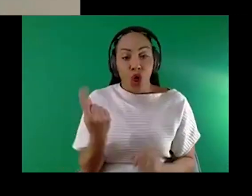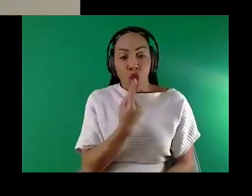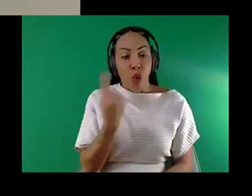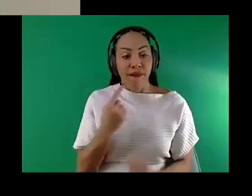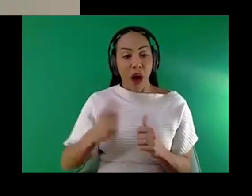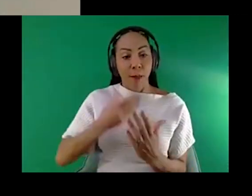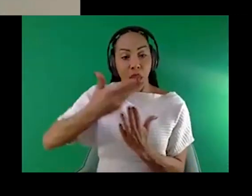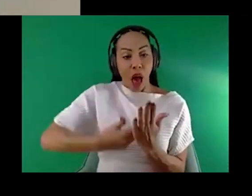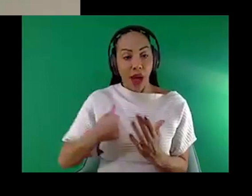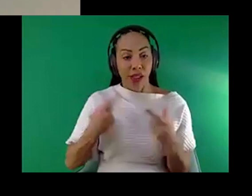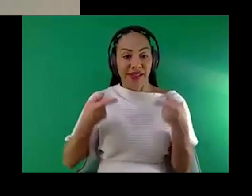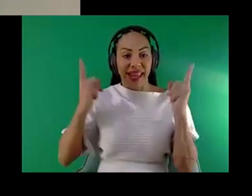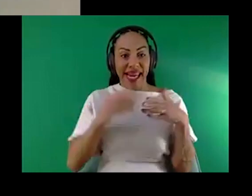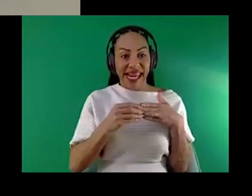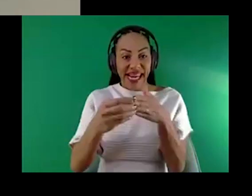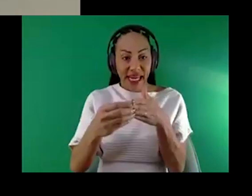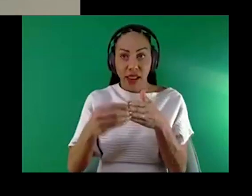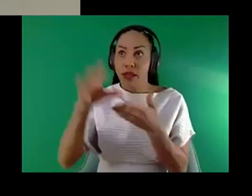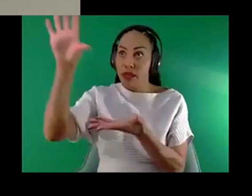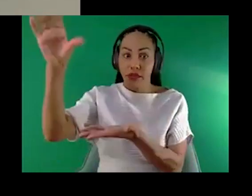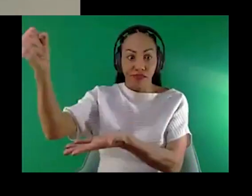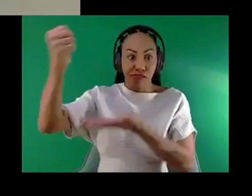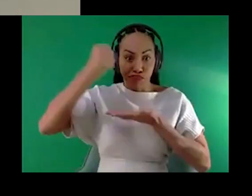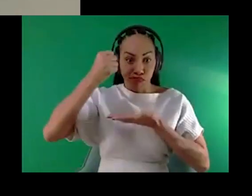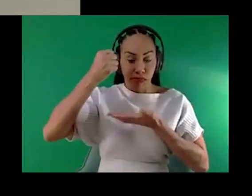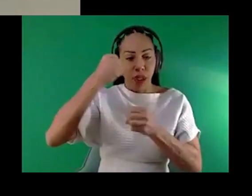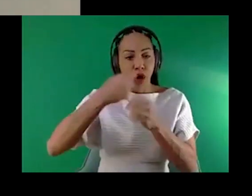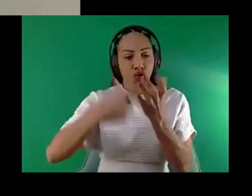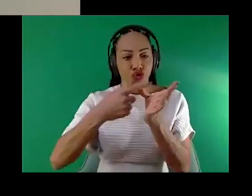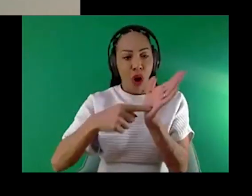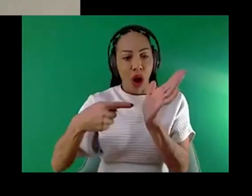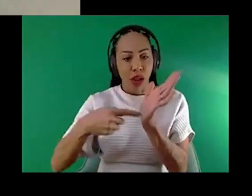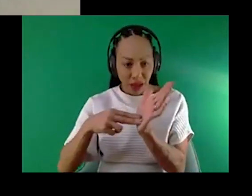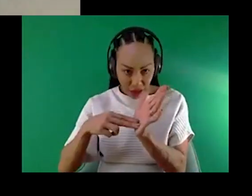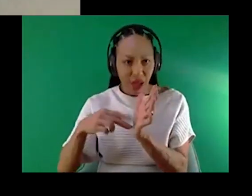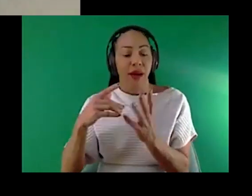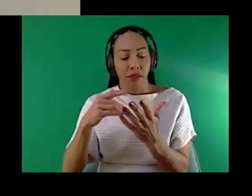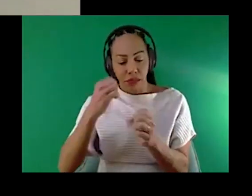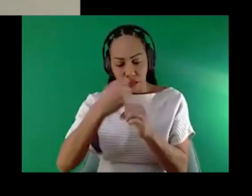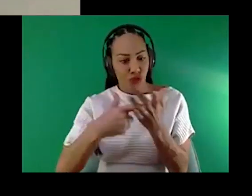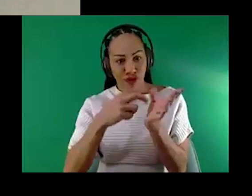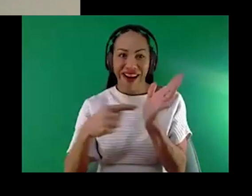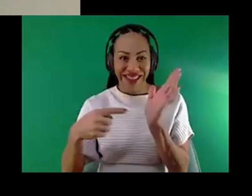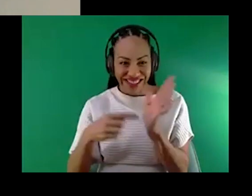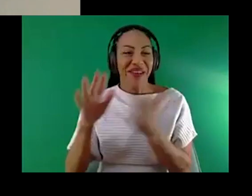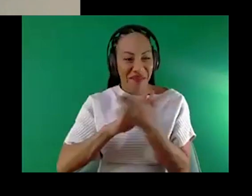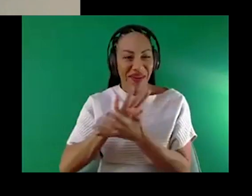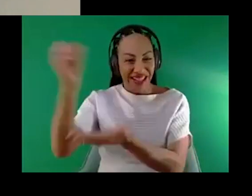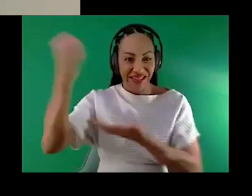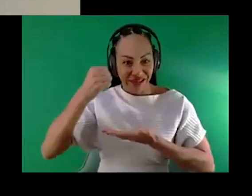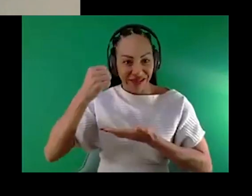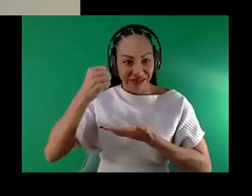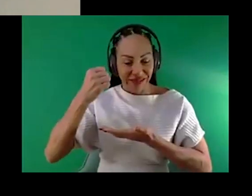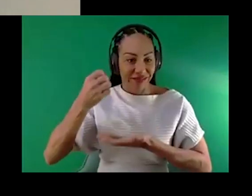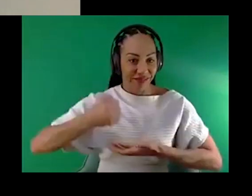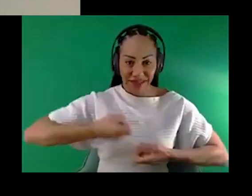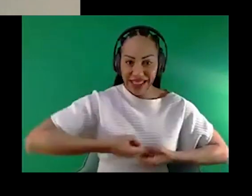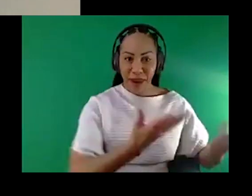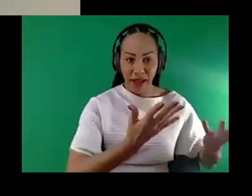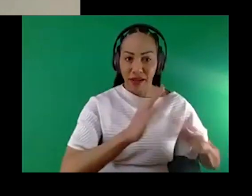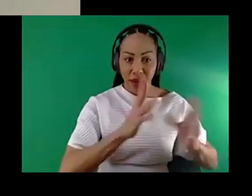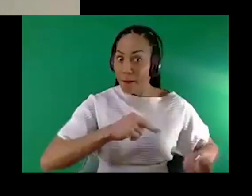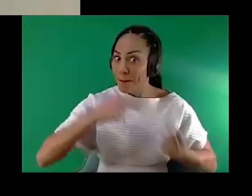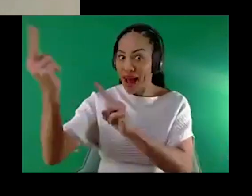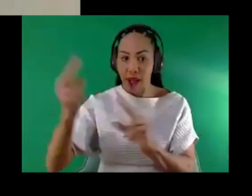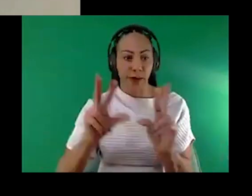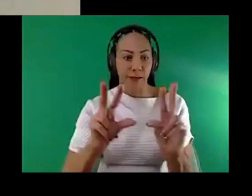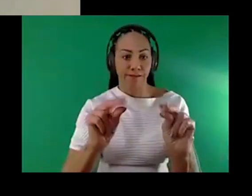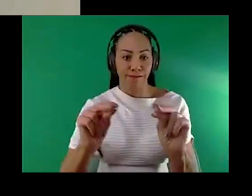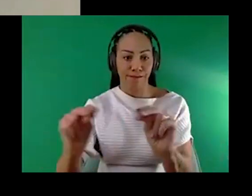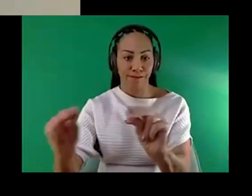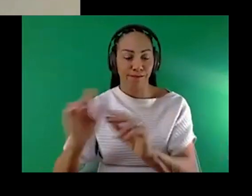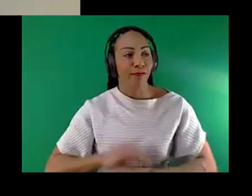it is a grant uh and not expected to be repaid I hope that answers that question um one final